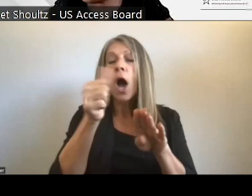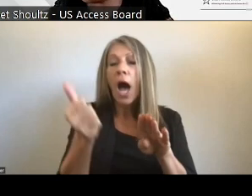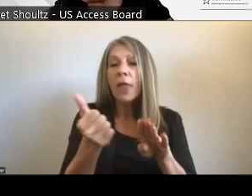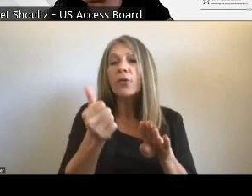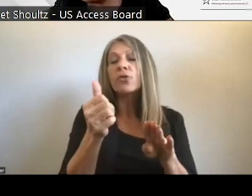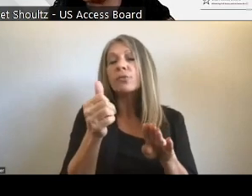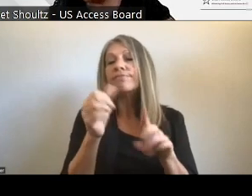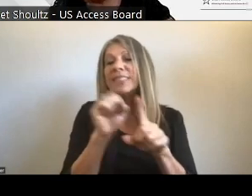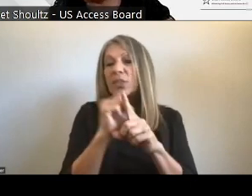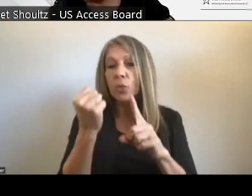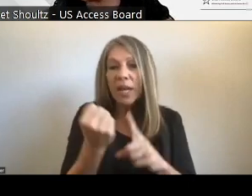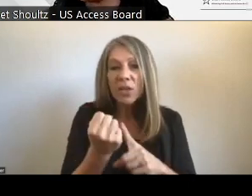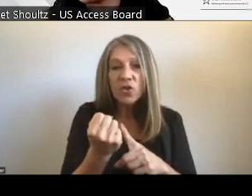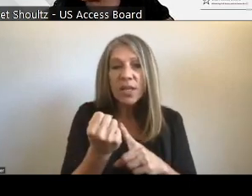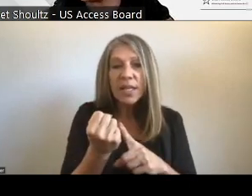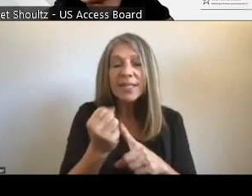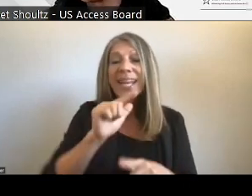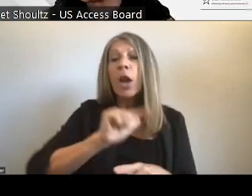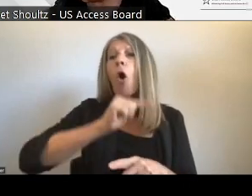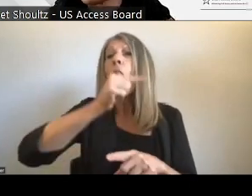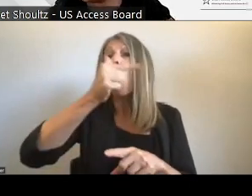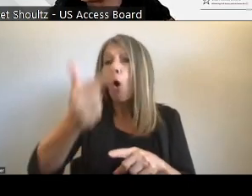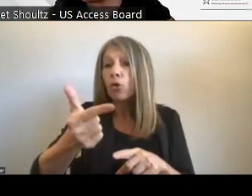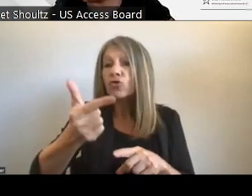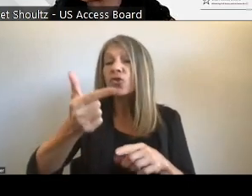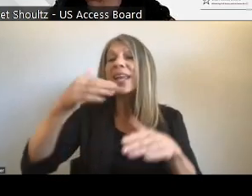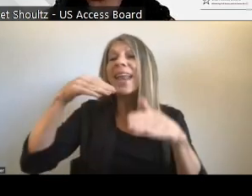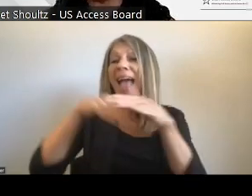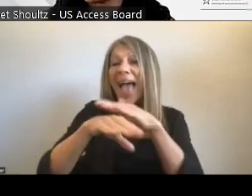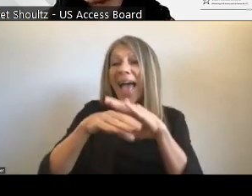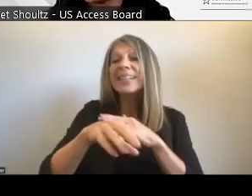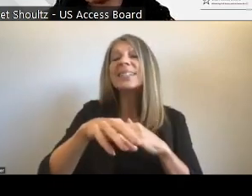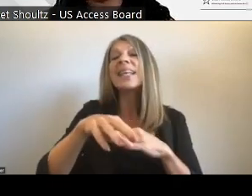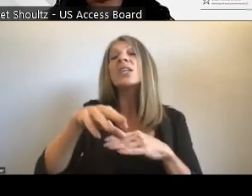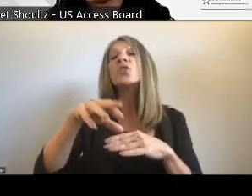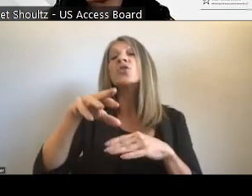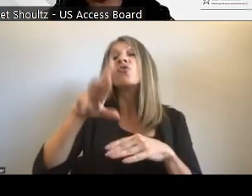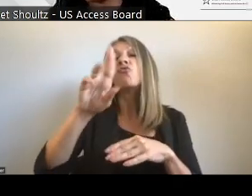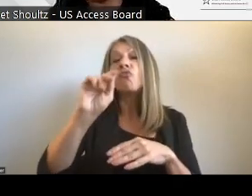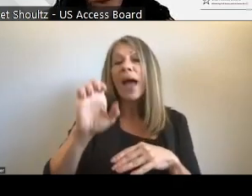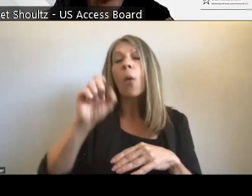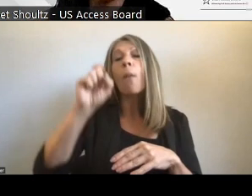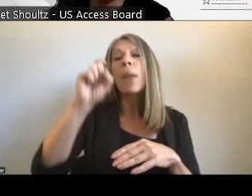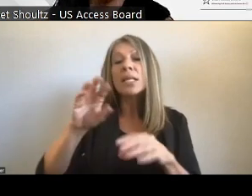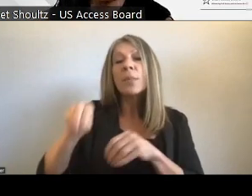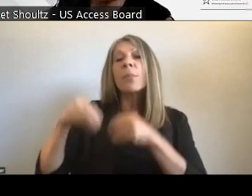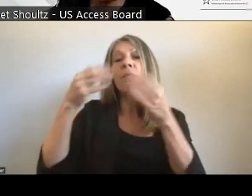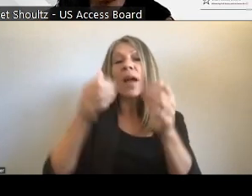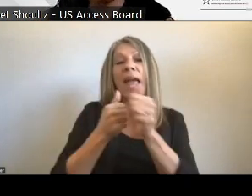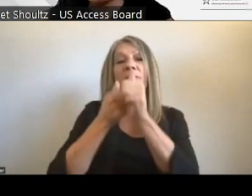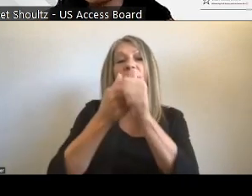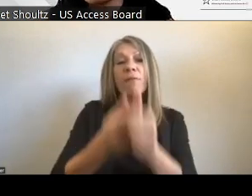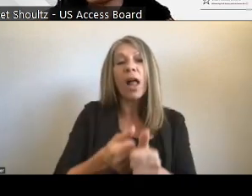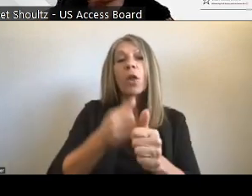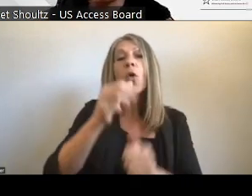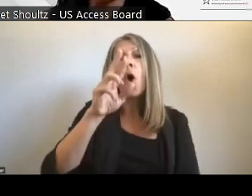conditions, an alternate pedestrian access route must be provided and comply with both R303 and